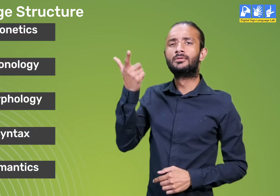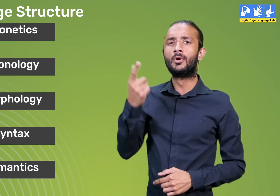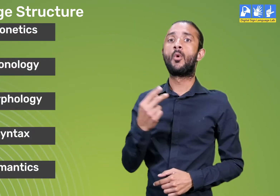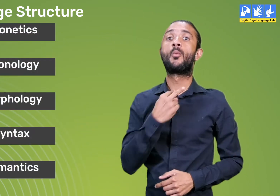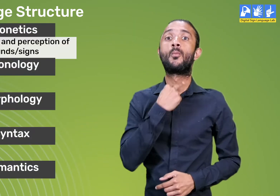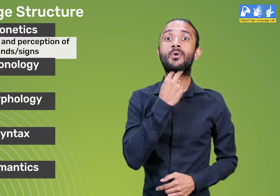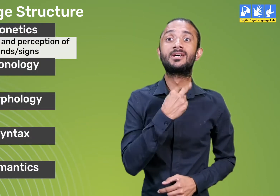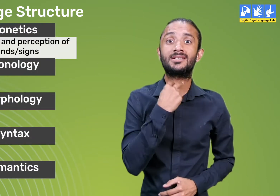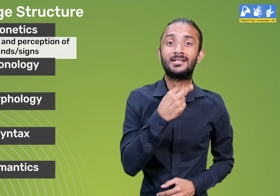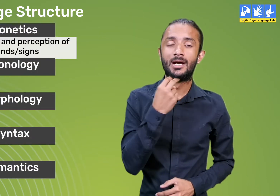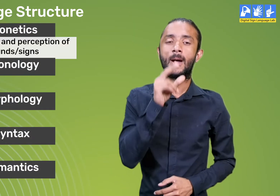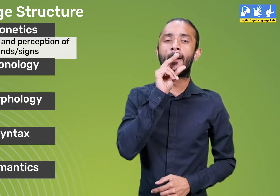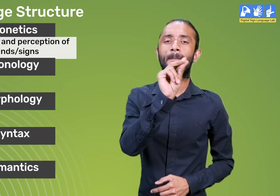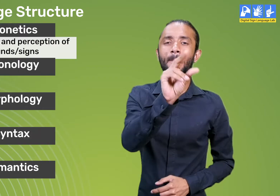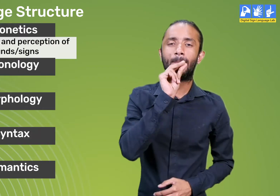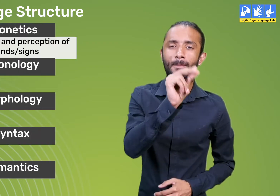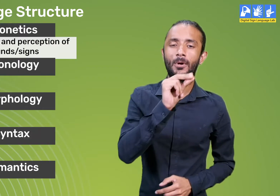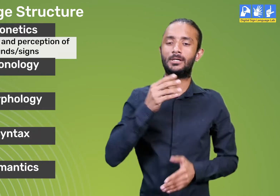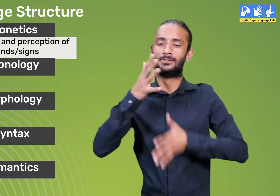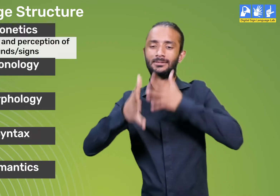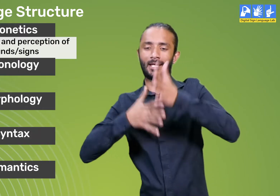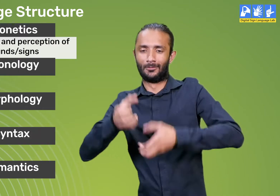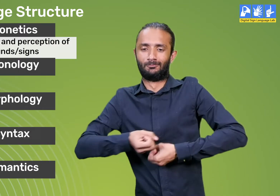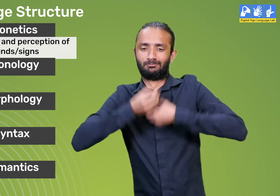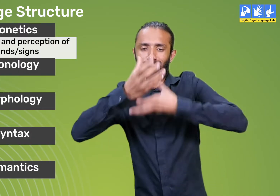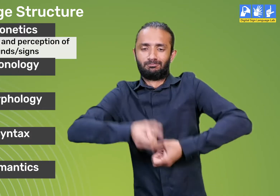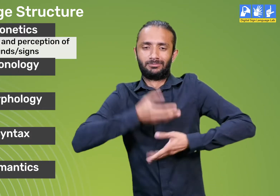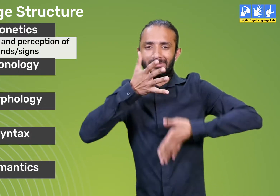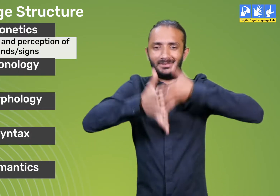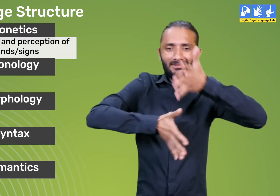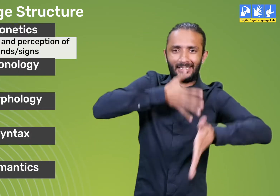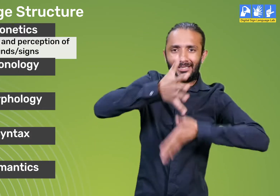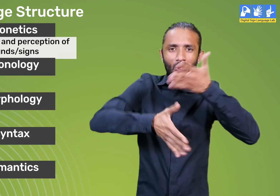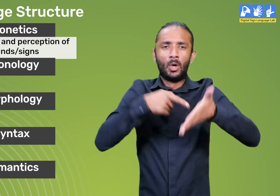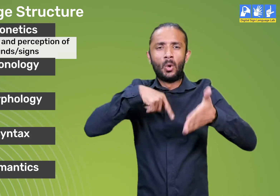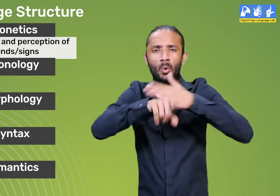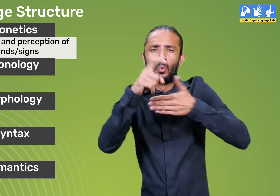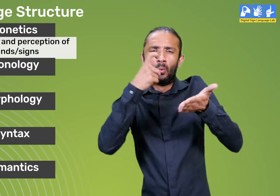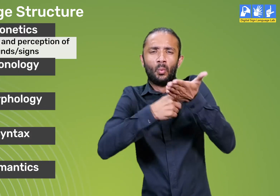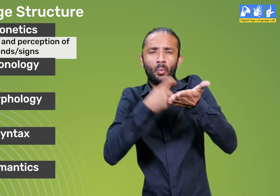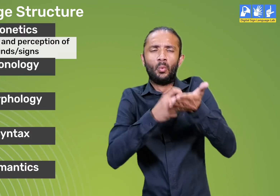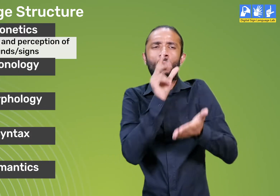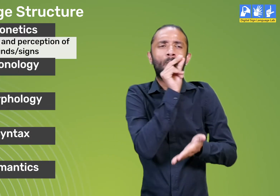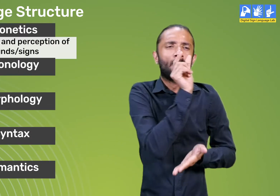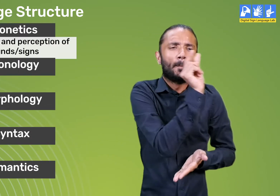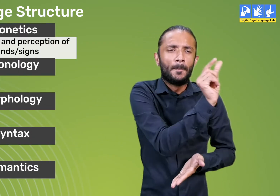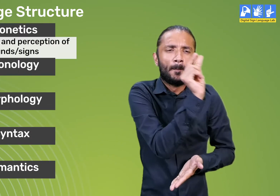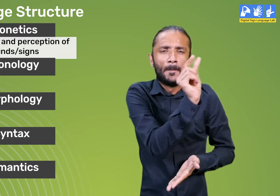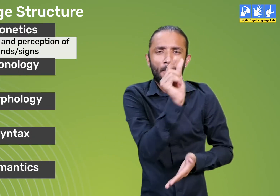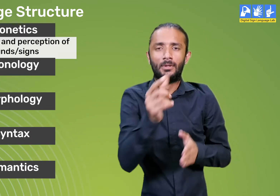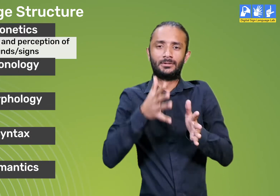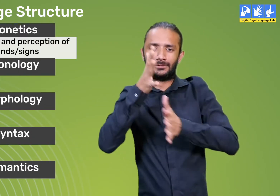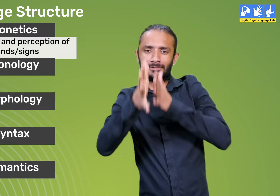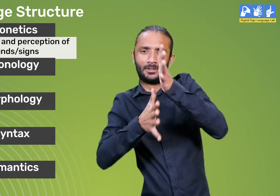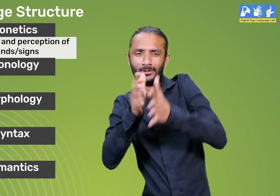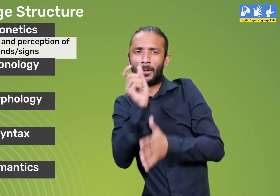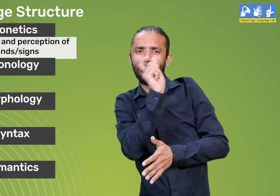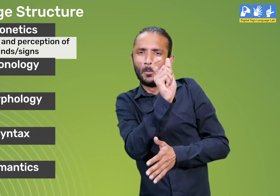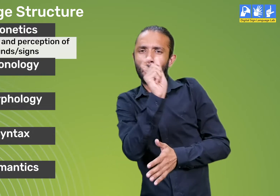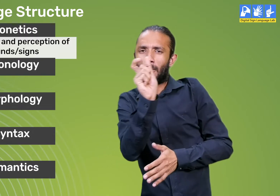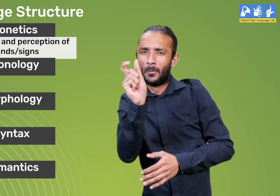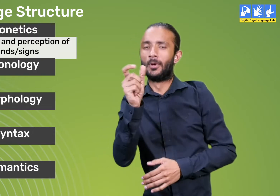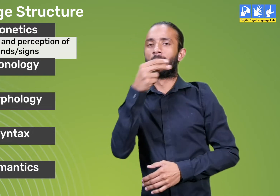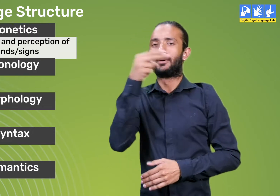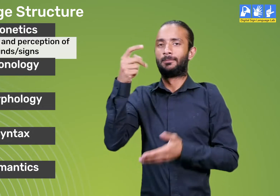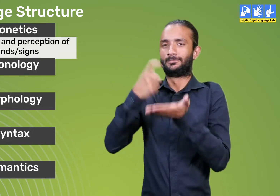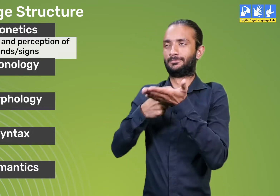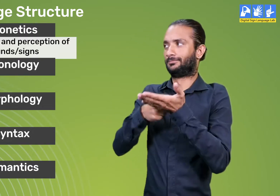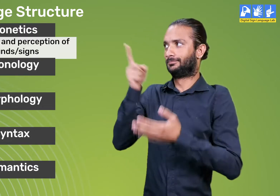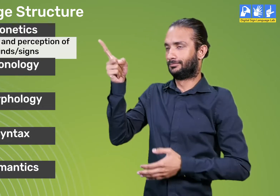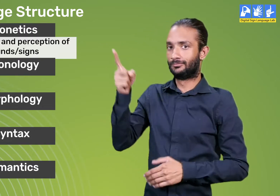phonetics ( which is used for production and perception of sounds/sings )